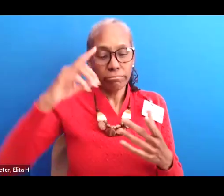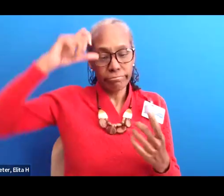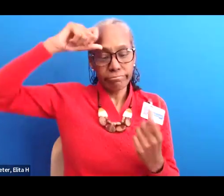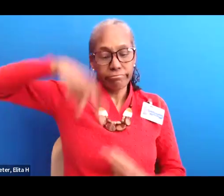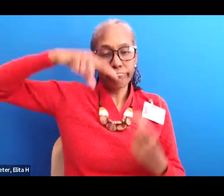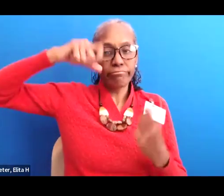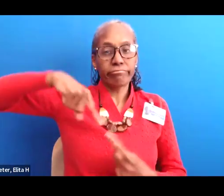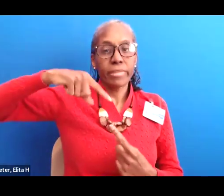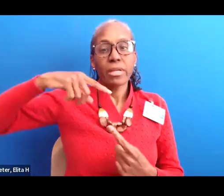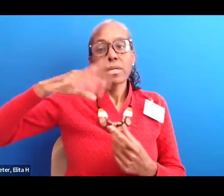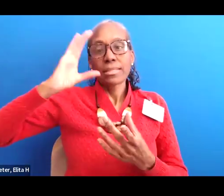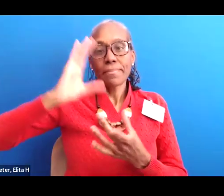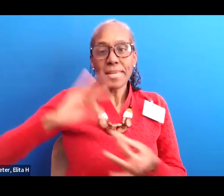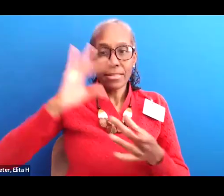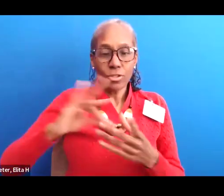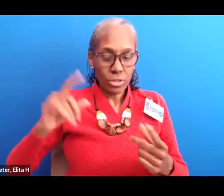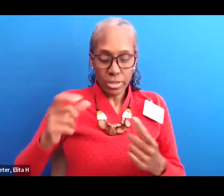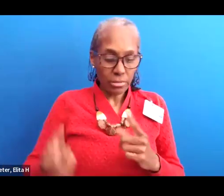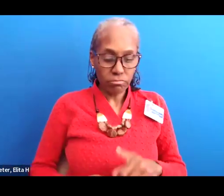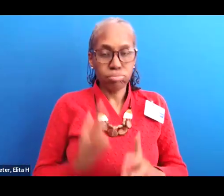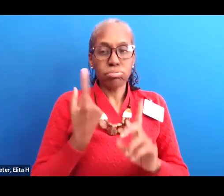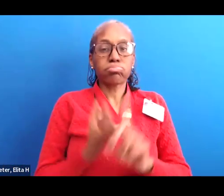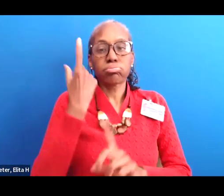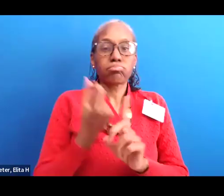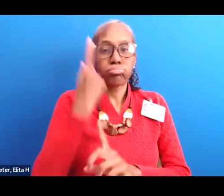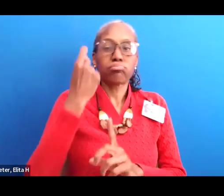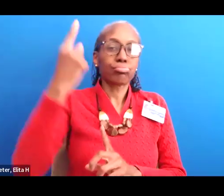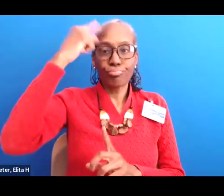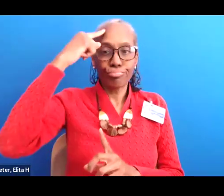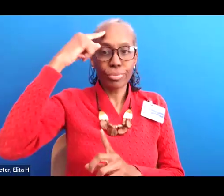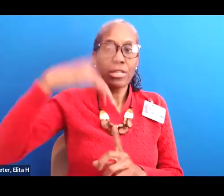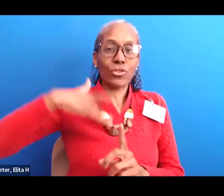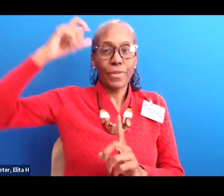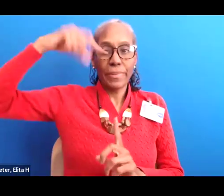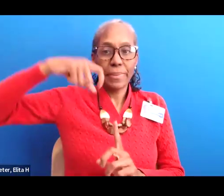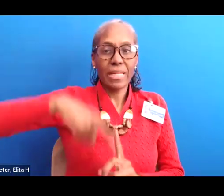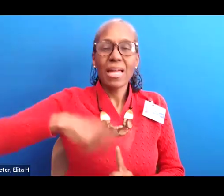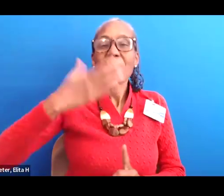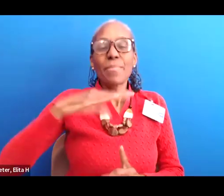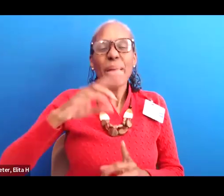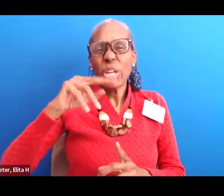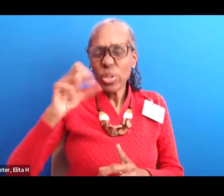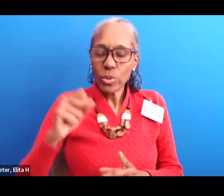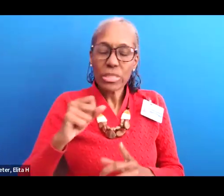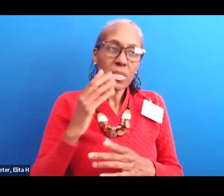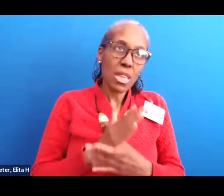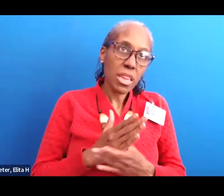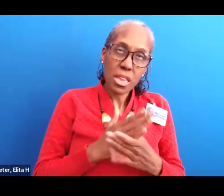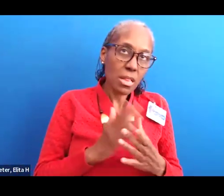through your spinal cord injury. That's the good news. The bad news is it's irritating you so much. It could also be